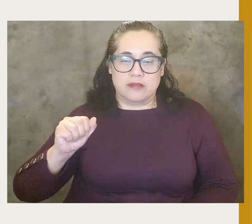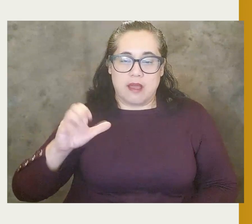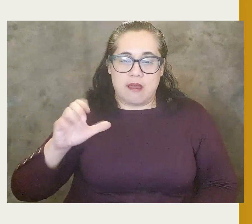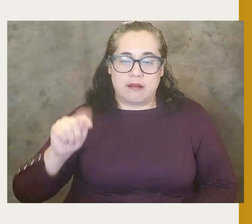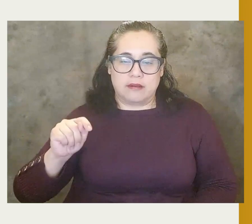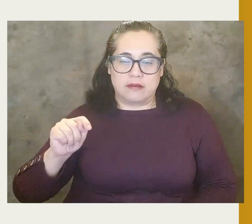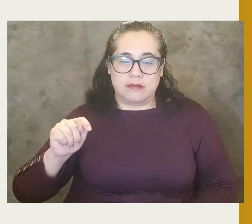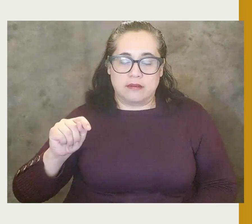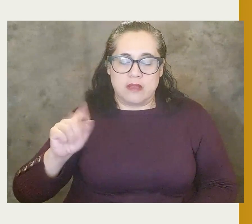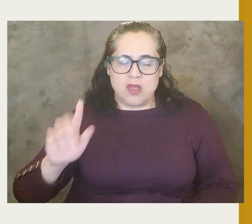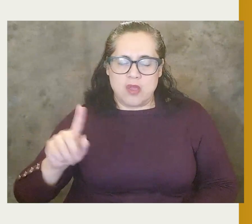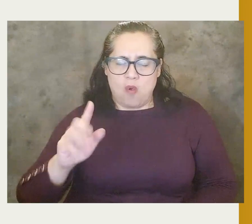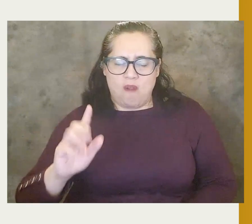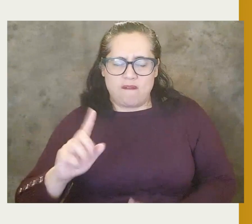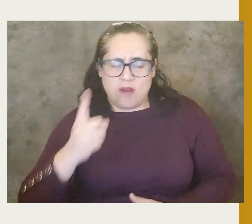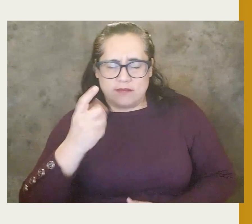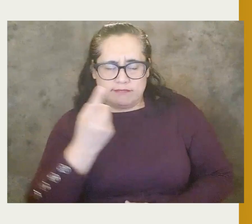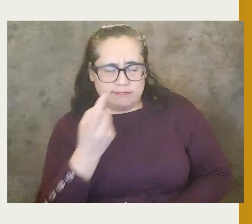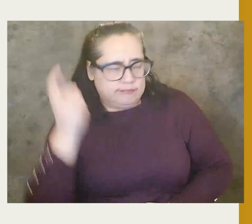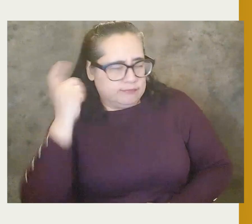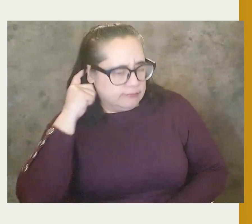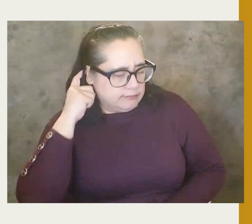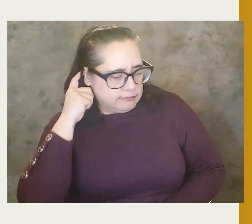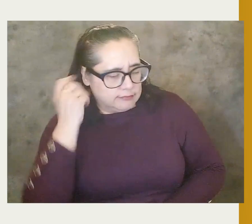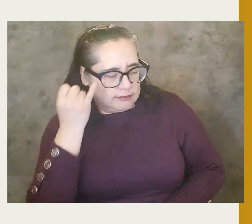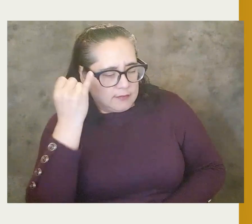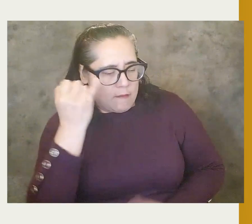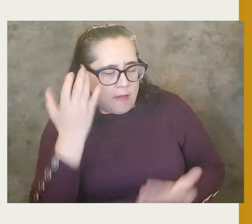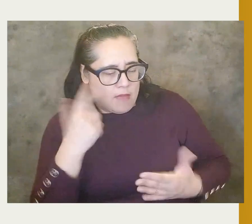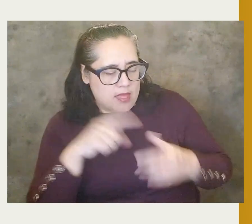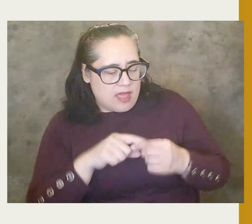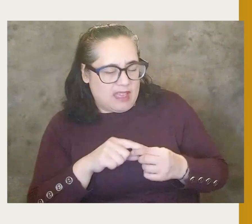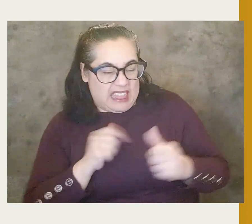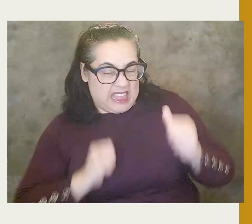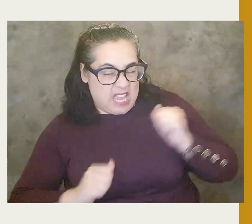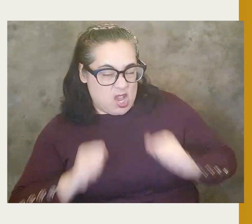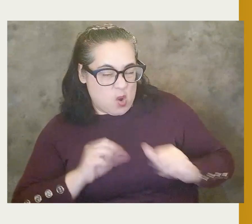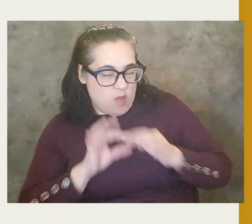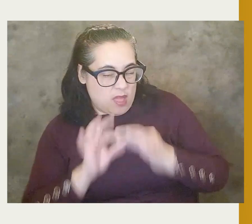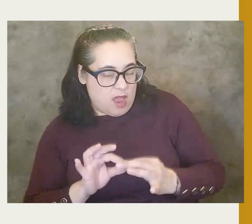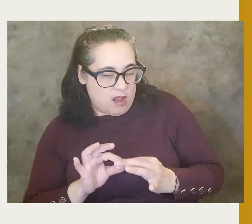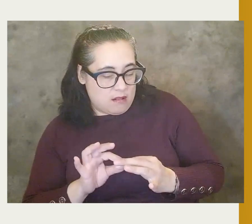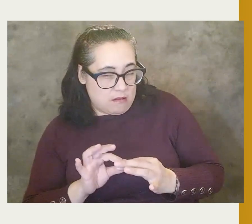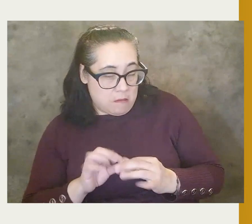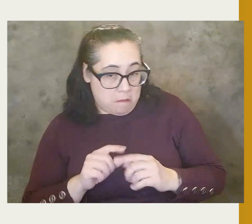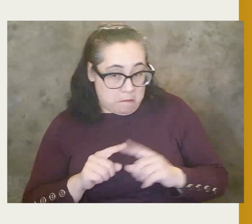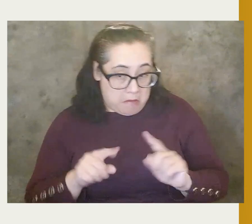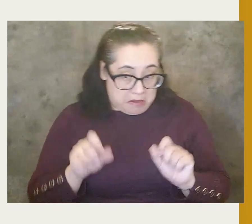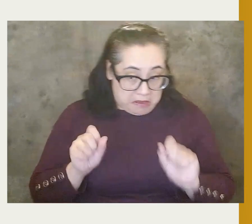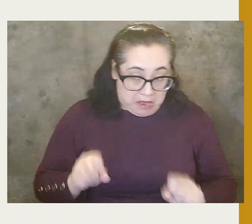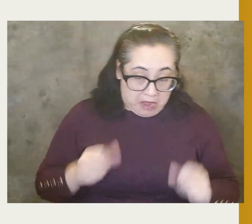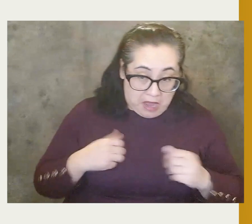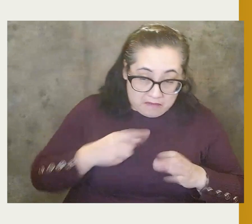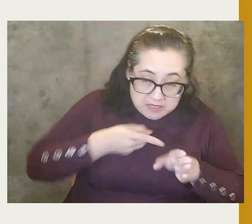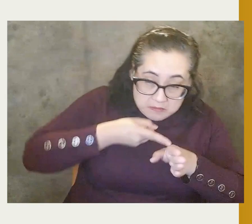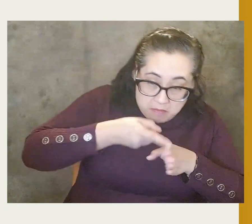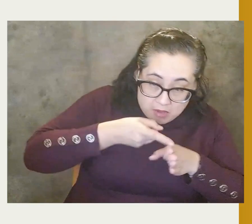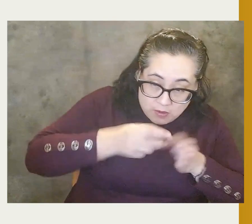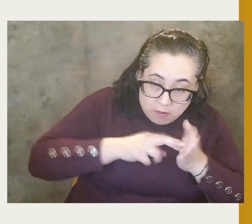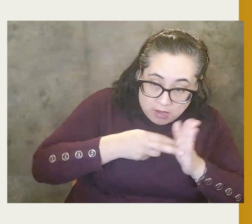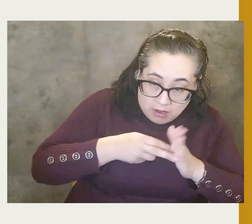Your first inference may be to think about something related to theater. But could these words have a specialized meaning in another field?